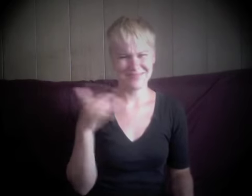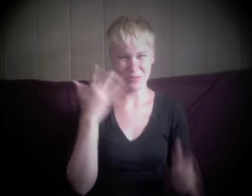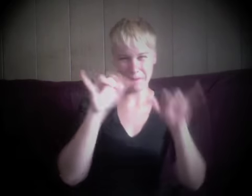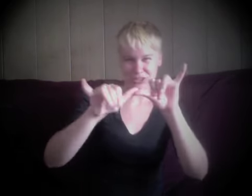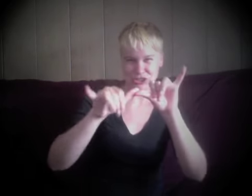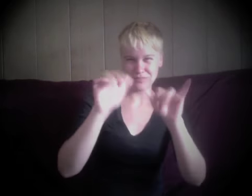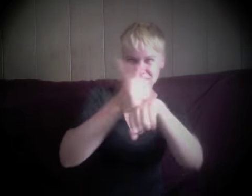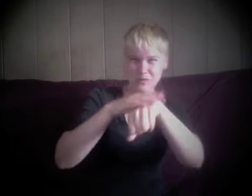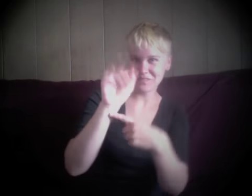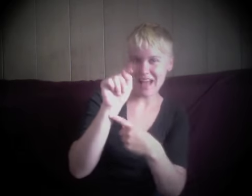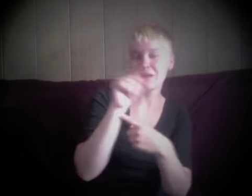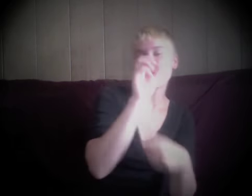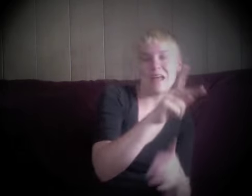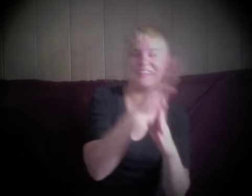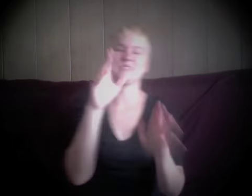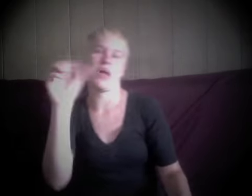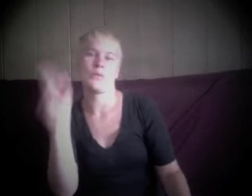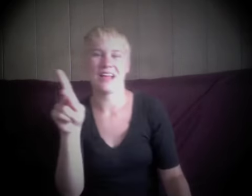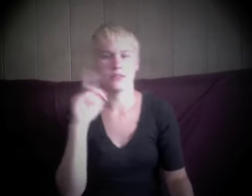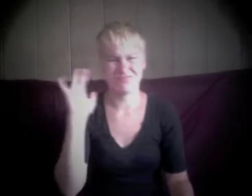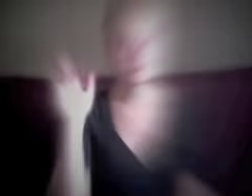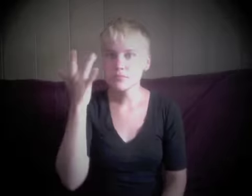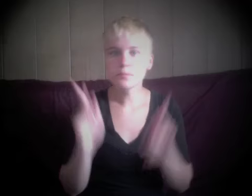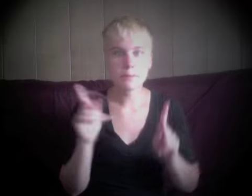You know, why do we have to quantify our dislike of fat? I like THIS type of fat, but THIS type of fat is disgusting!